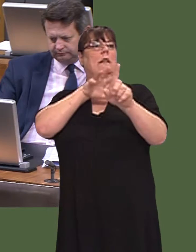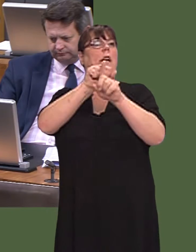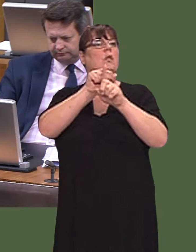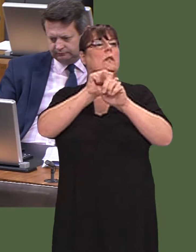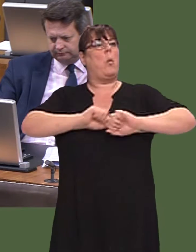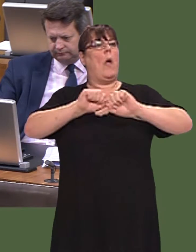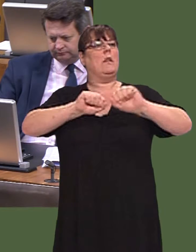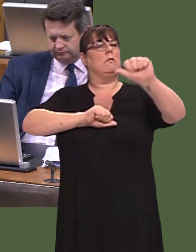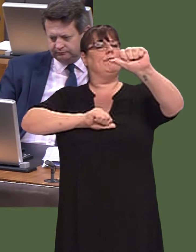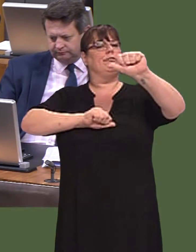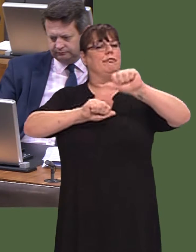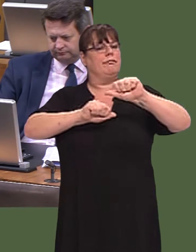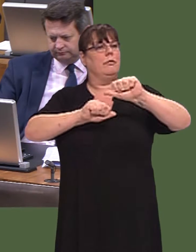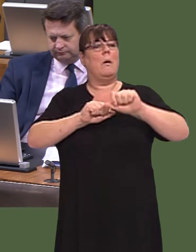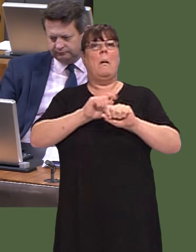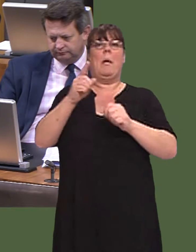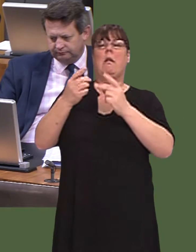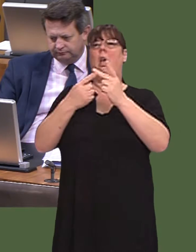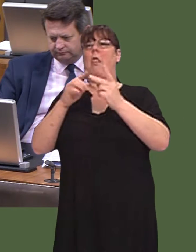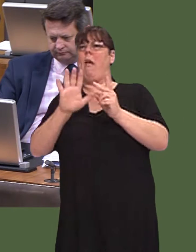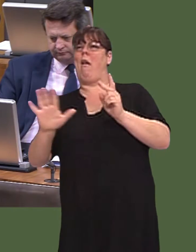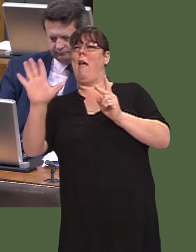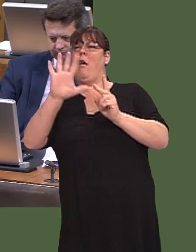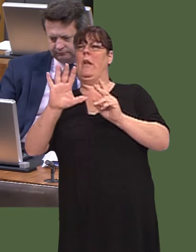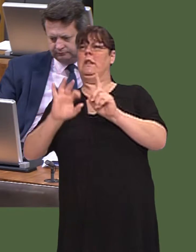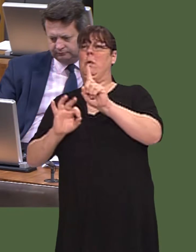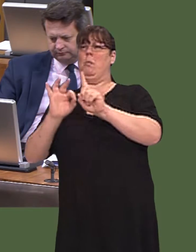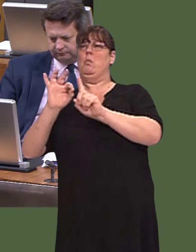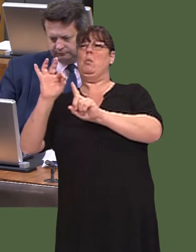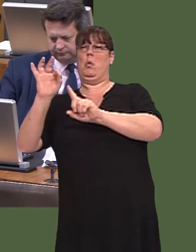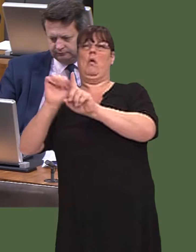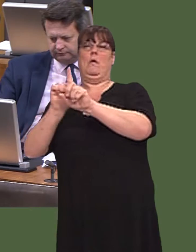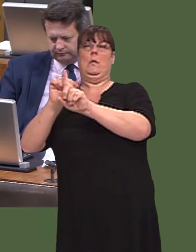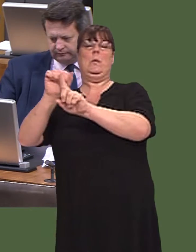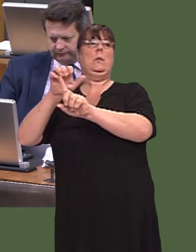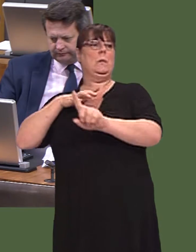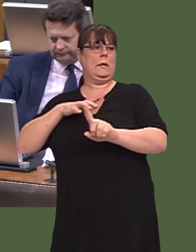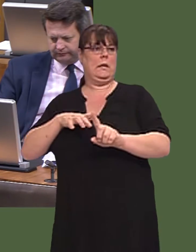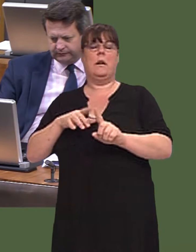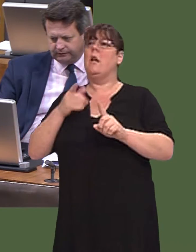waits of over eight weeks. But, performance in some other areas is not what we would expect, and the Cabinet Secretary